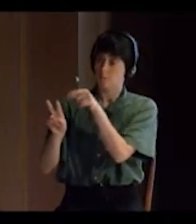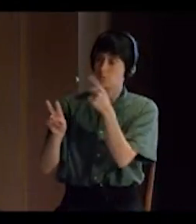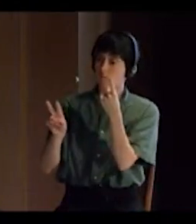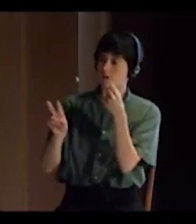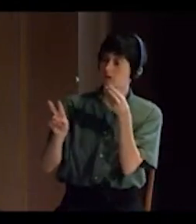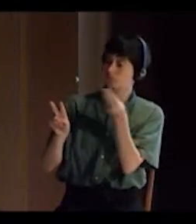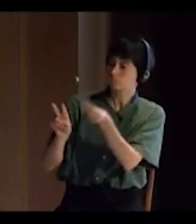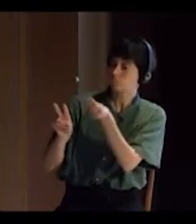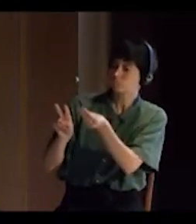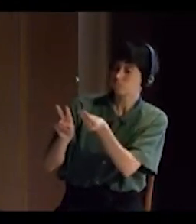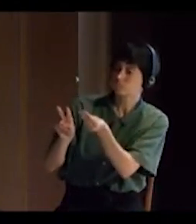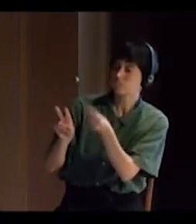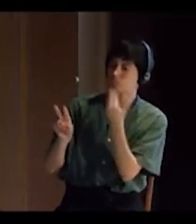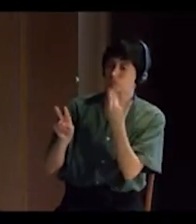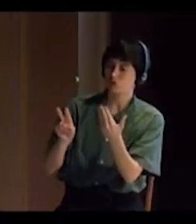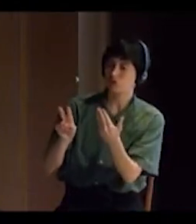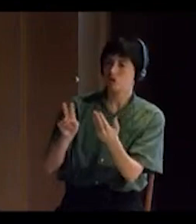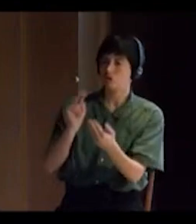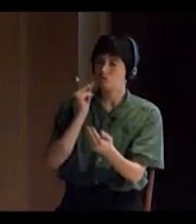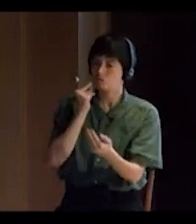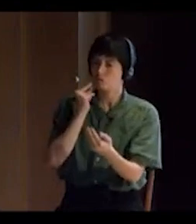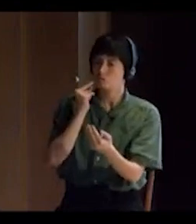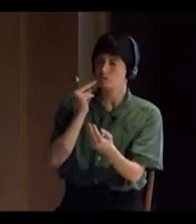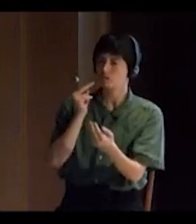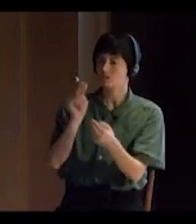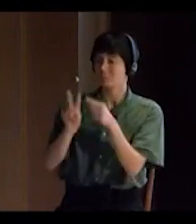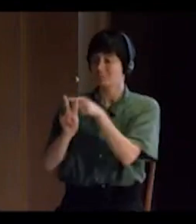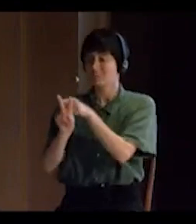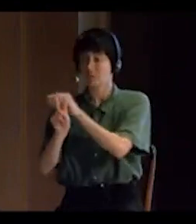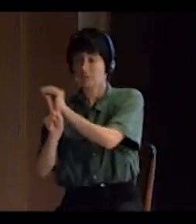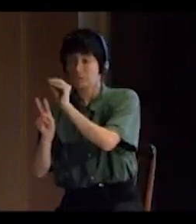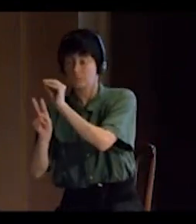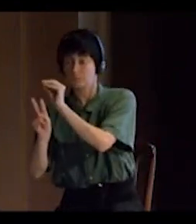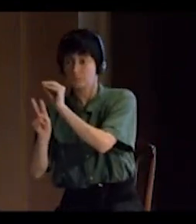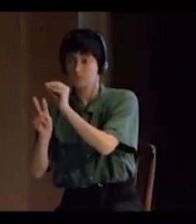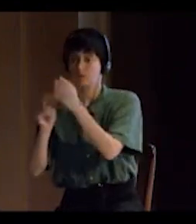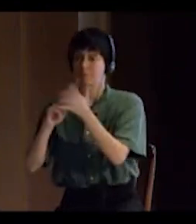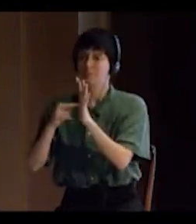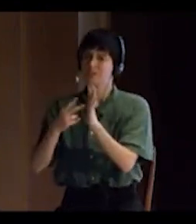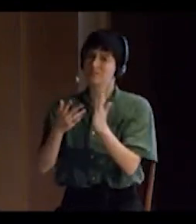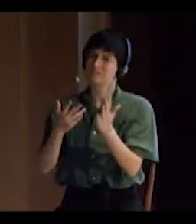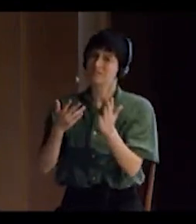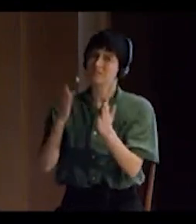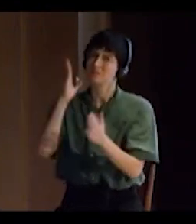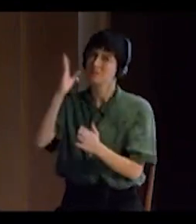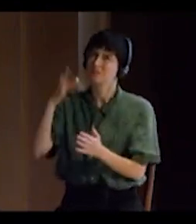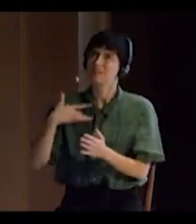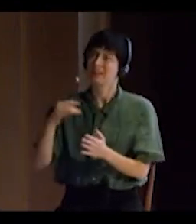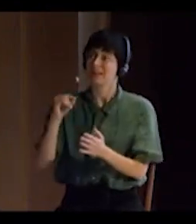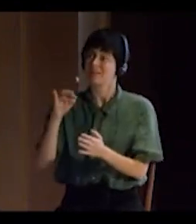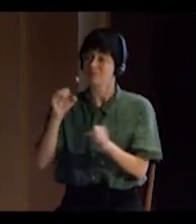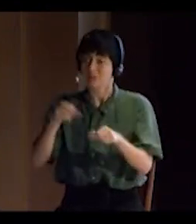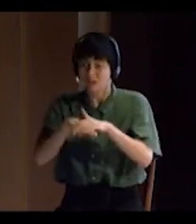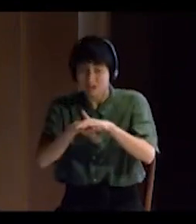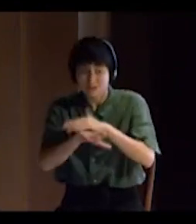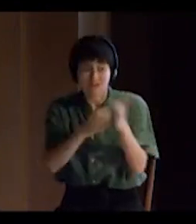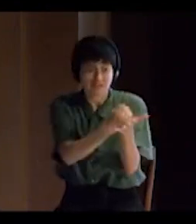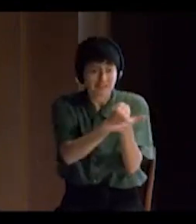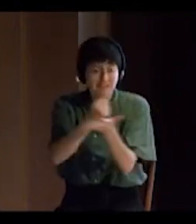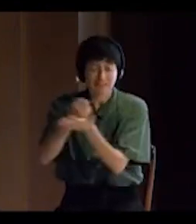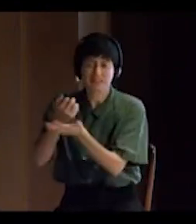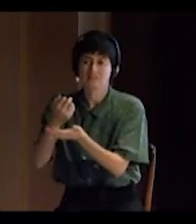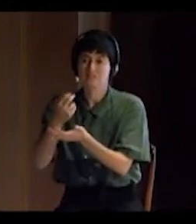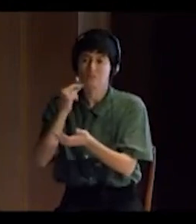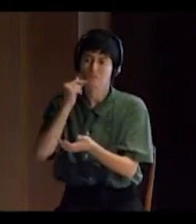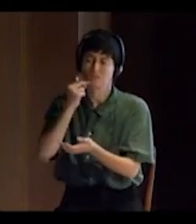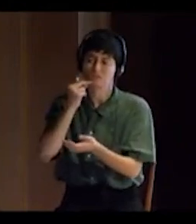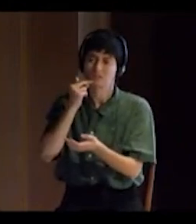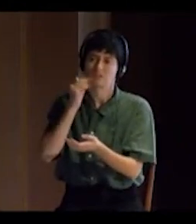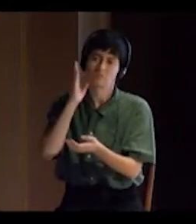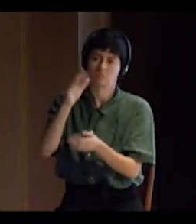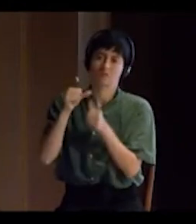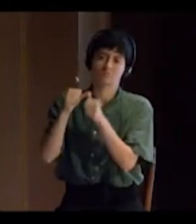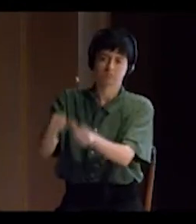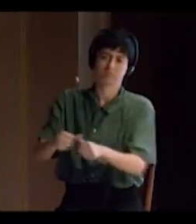So likely, access to nutrition will determine survivorship.